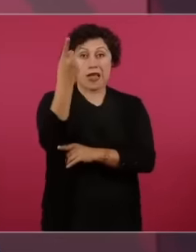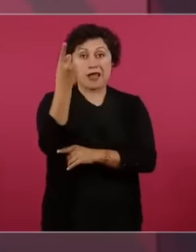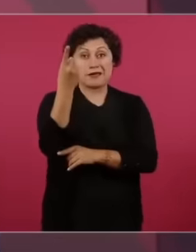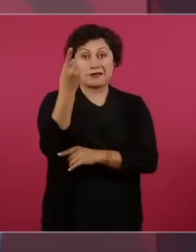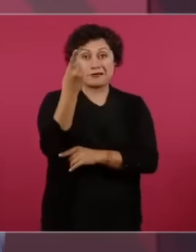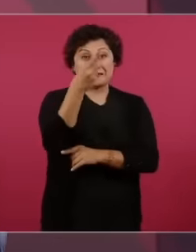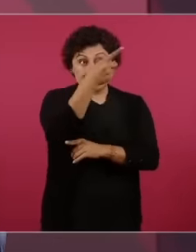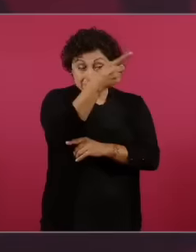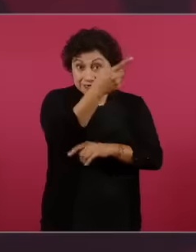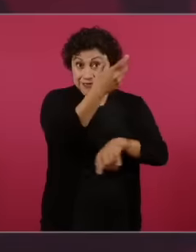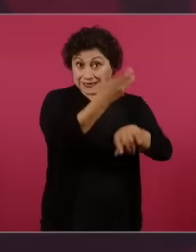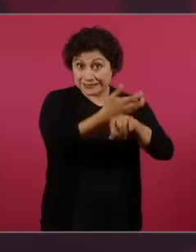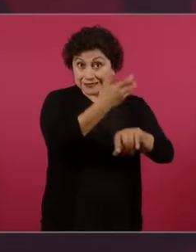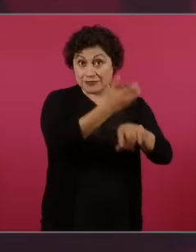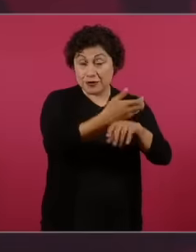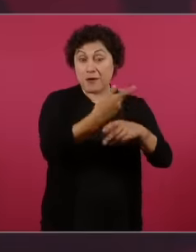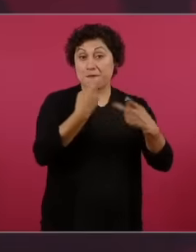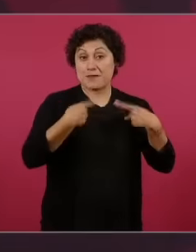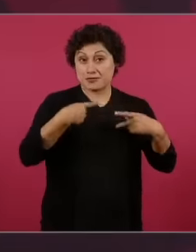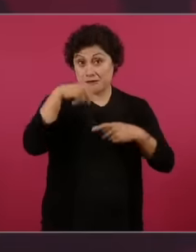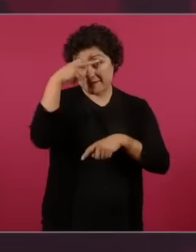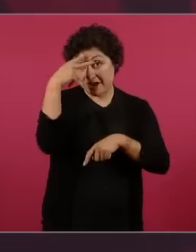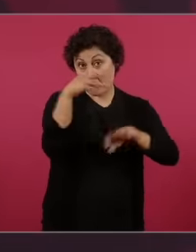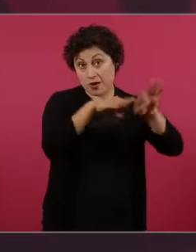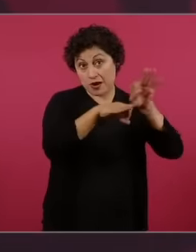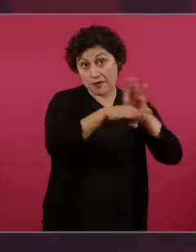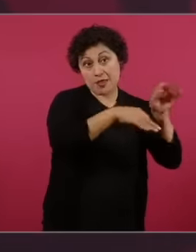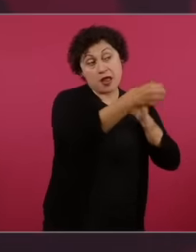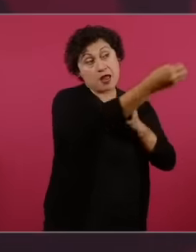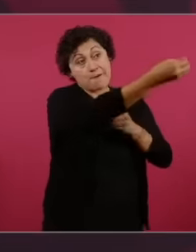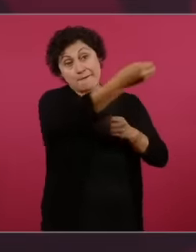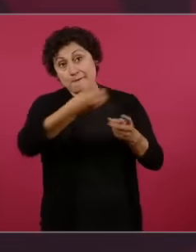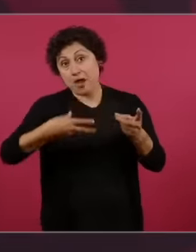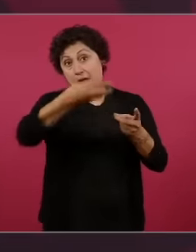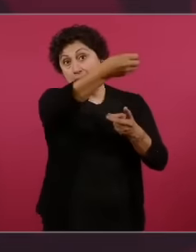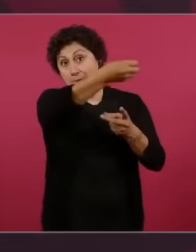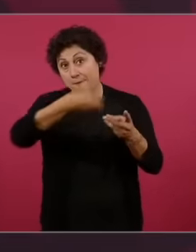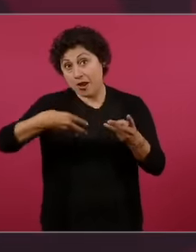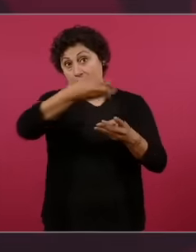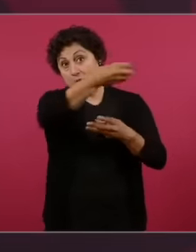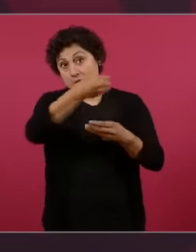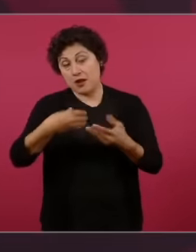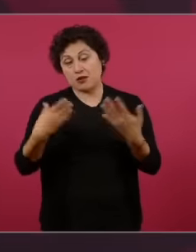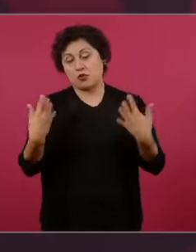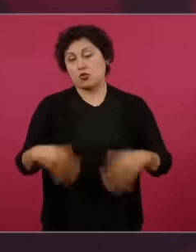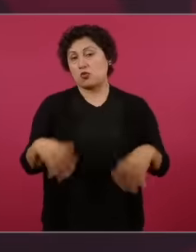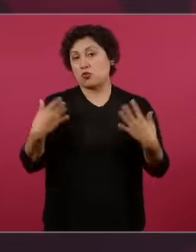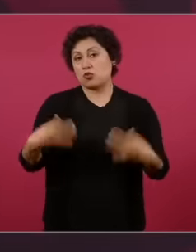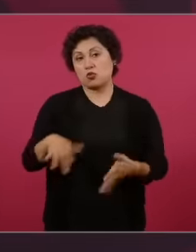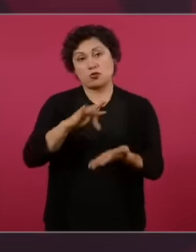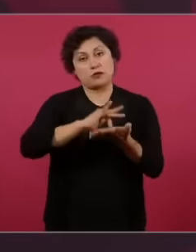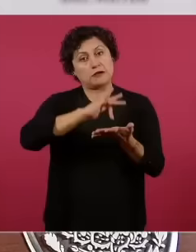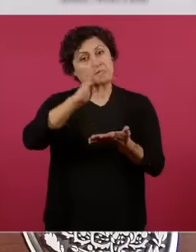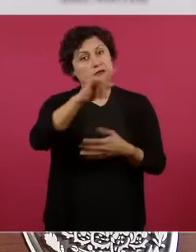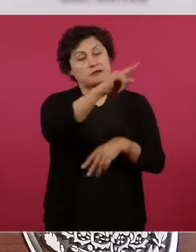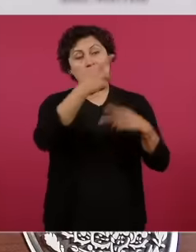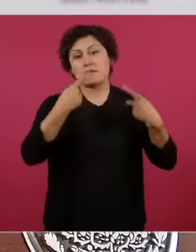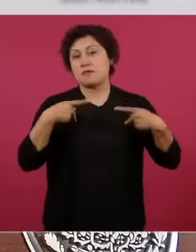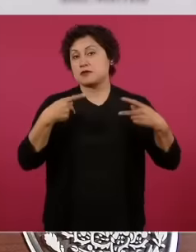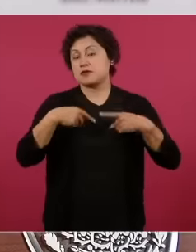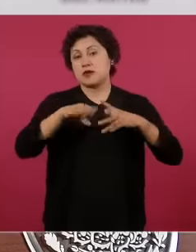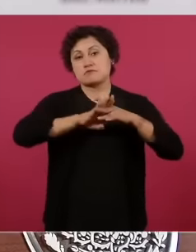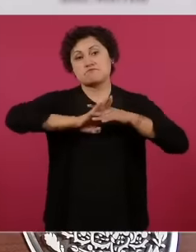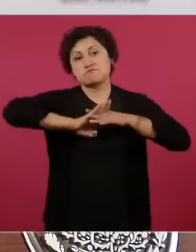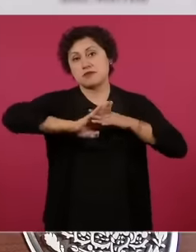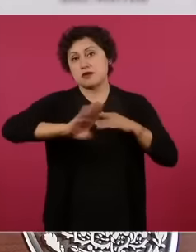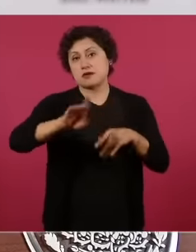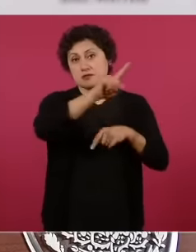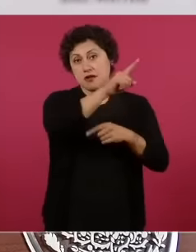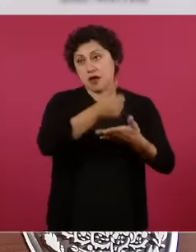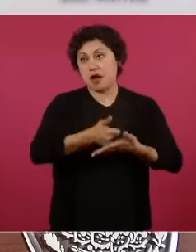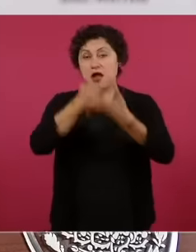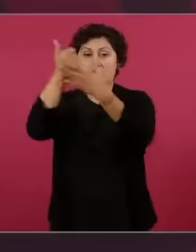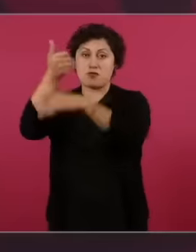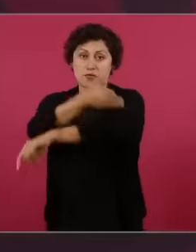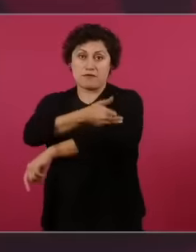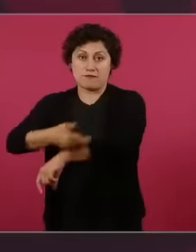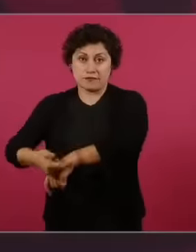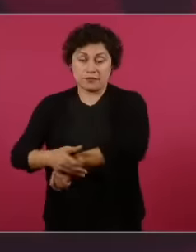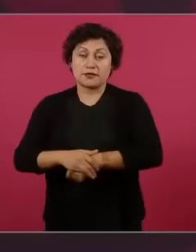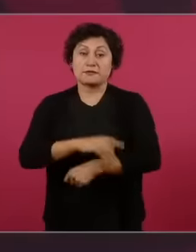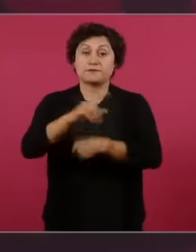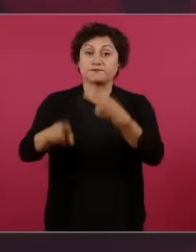country, our migrant countrymen what they send to their families and the second thing was also